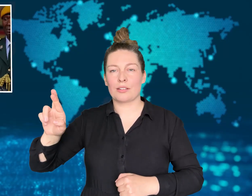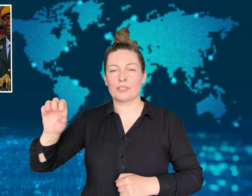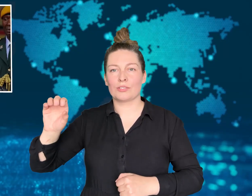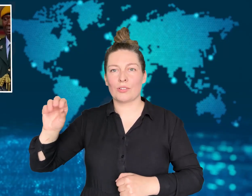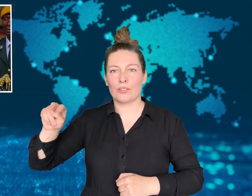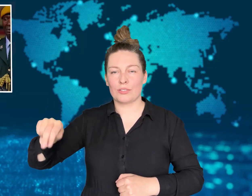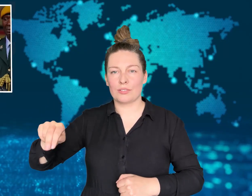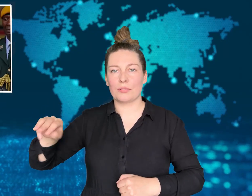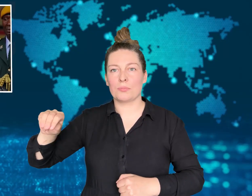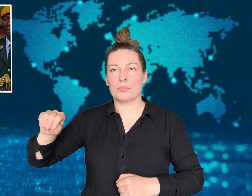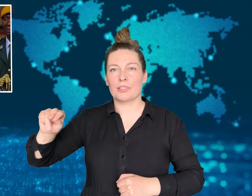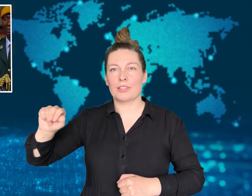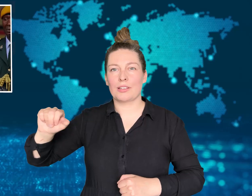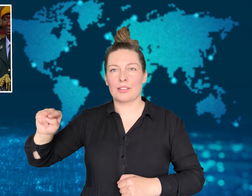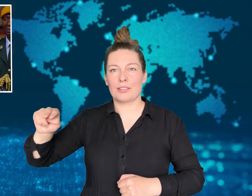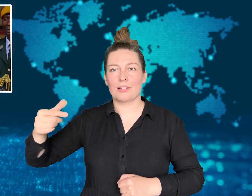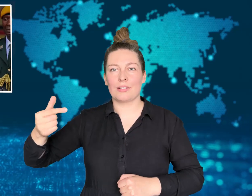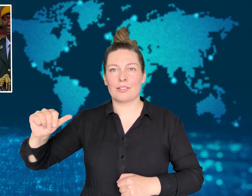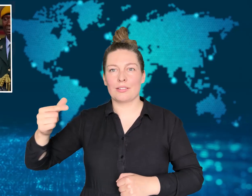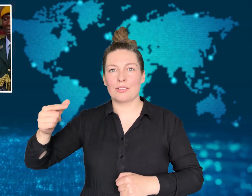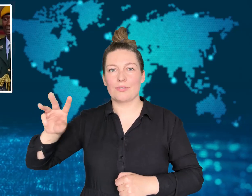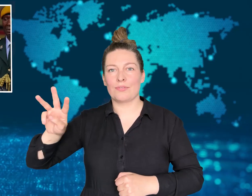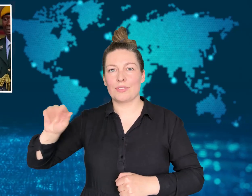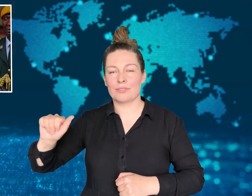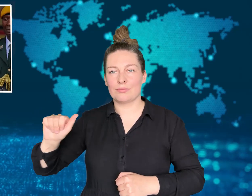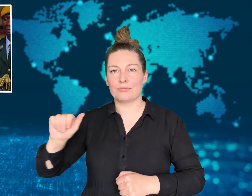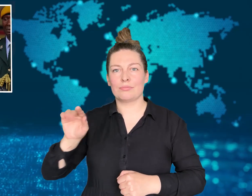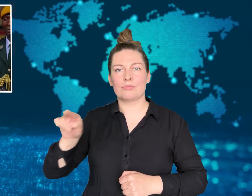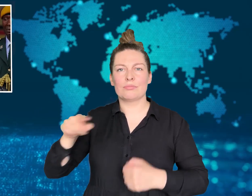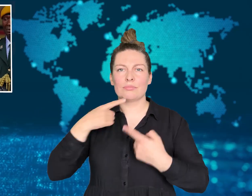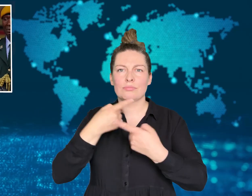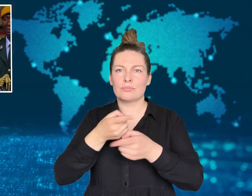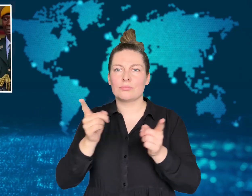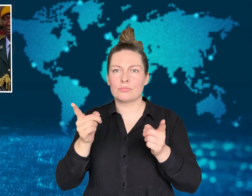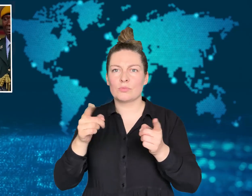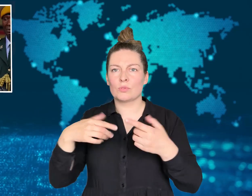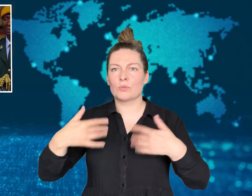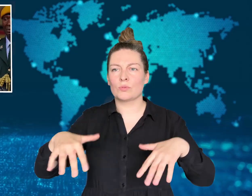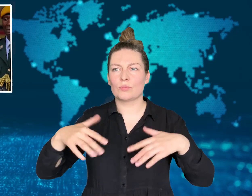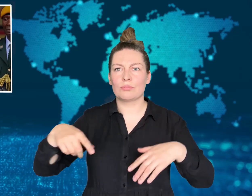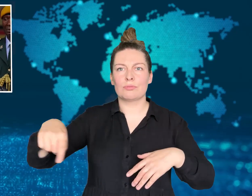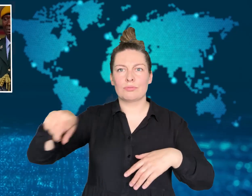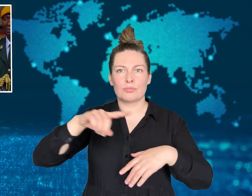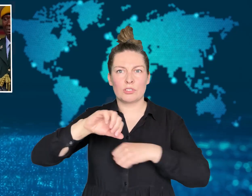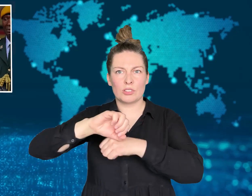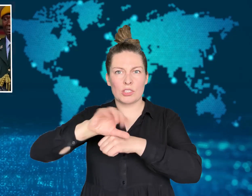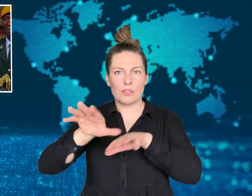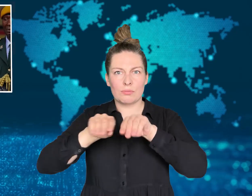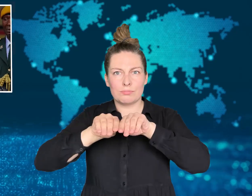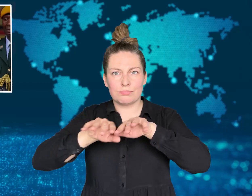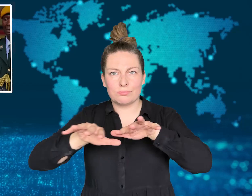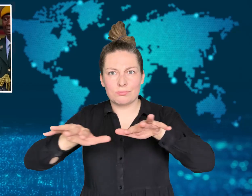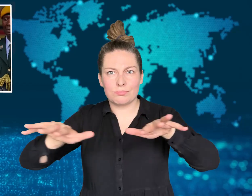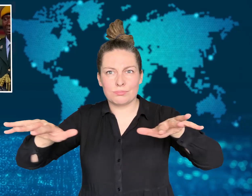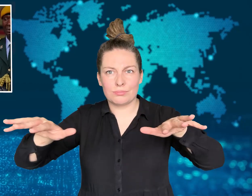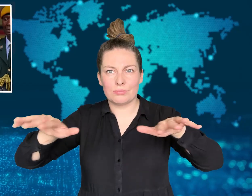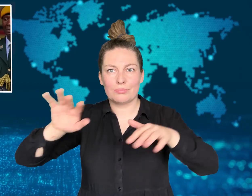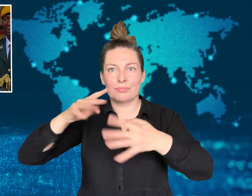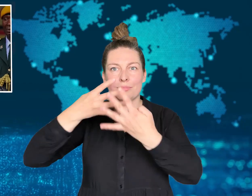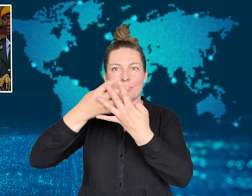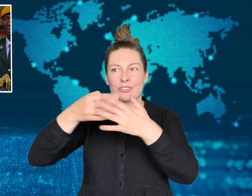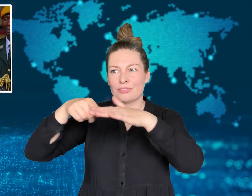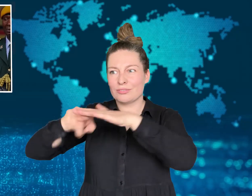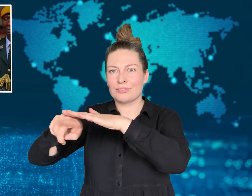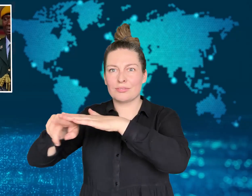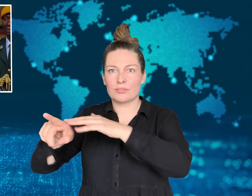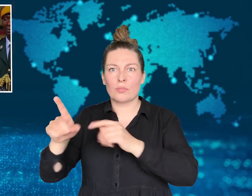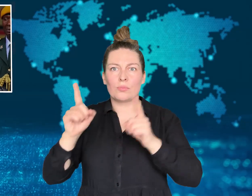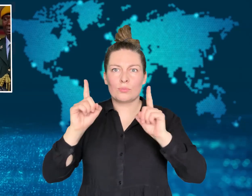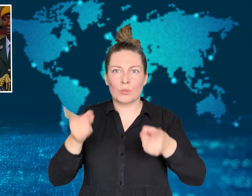Emmerson Mnangagwa, the President of Zimbabwe, said it was necessary to